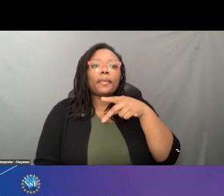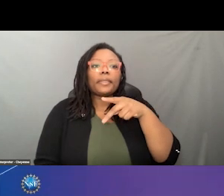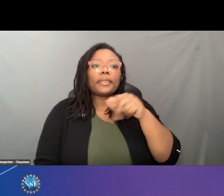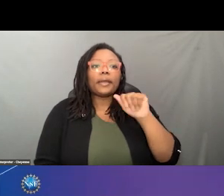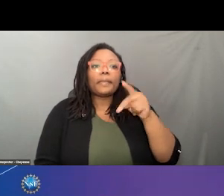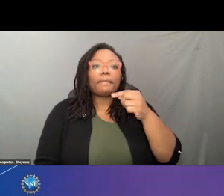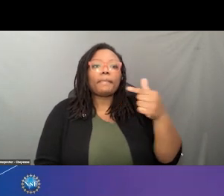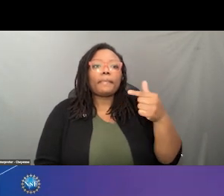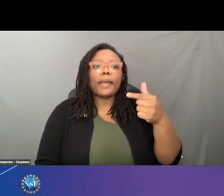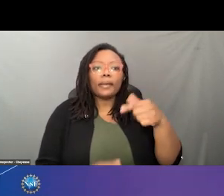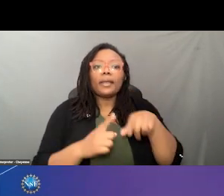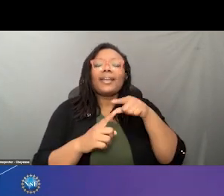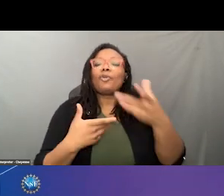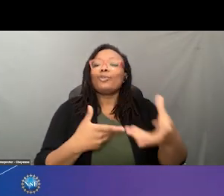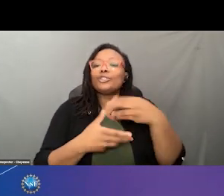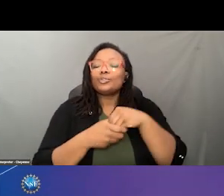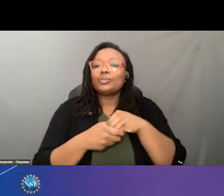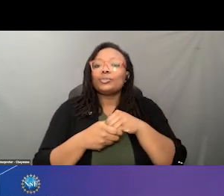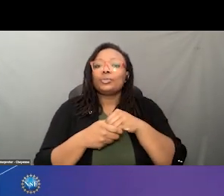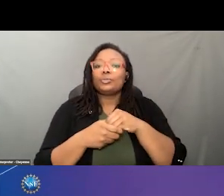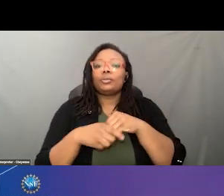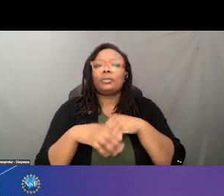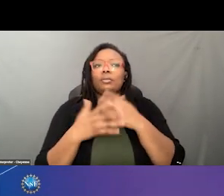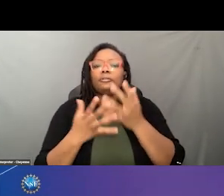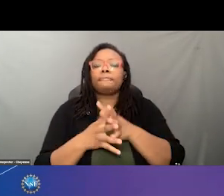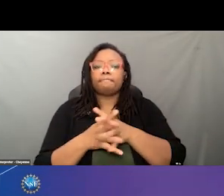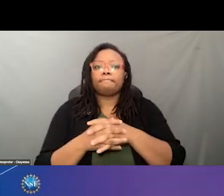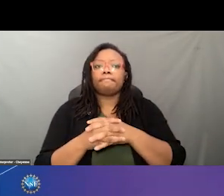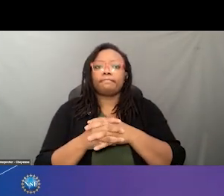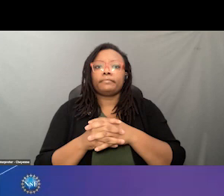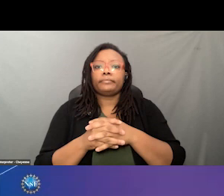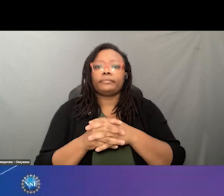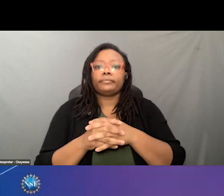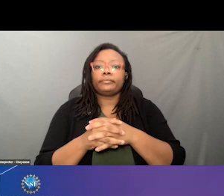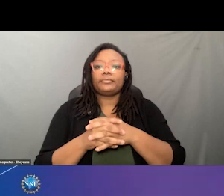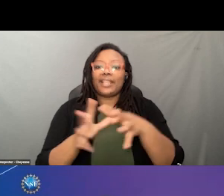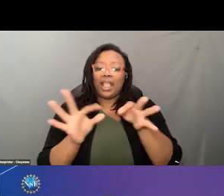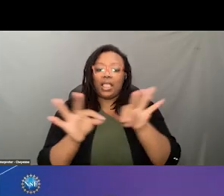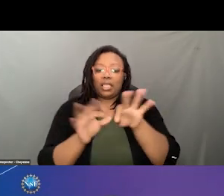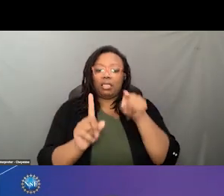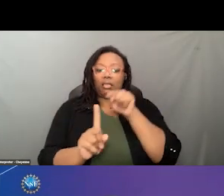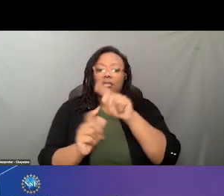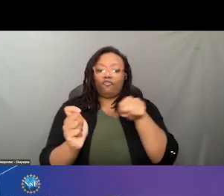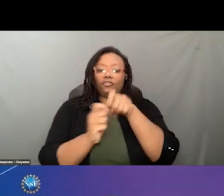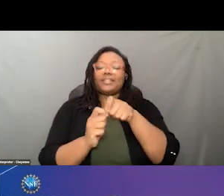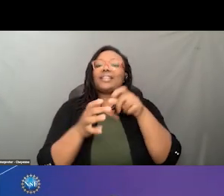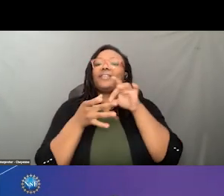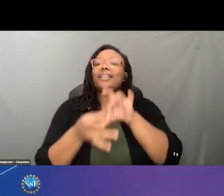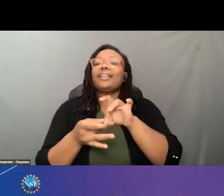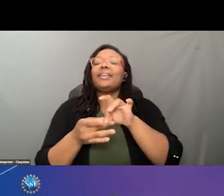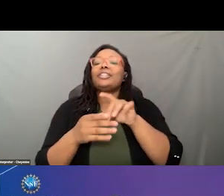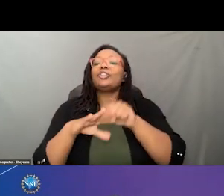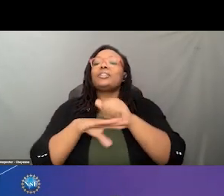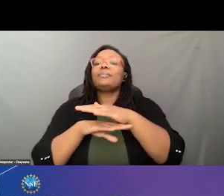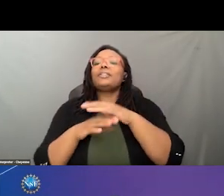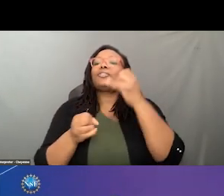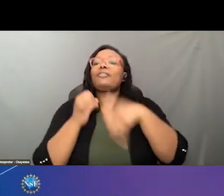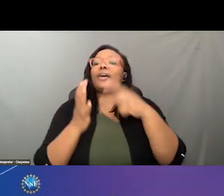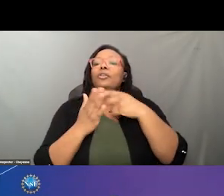that basically includes language about the submission of the Final Project Report,